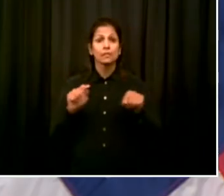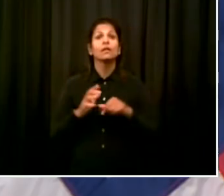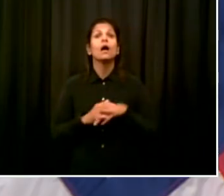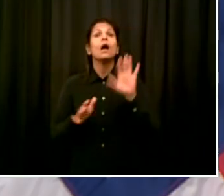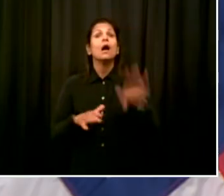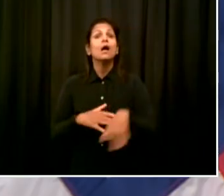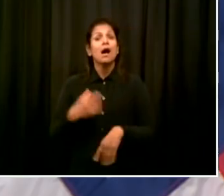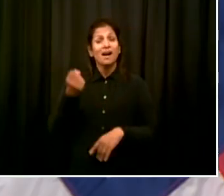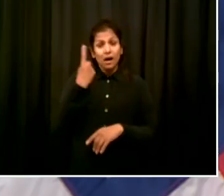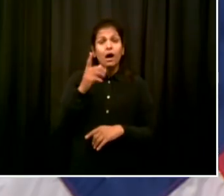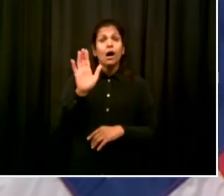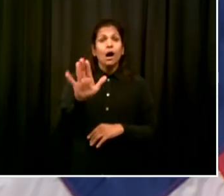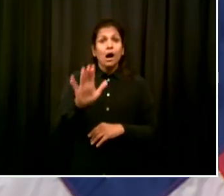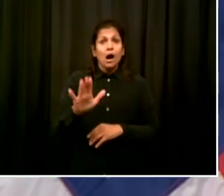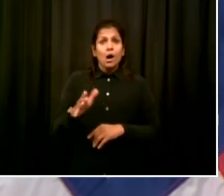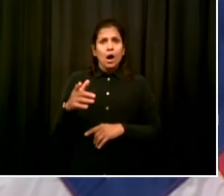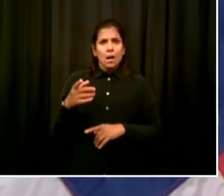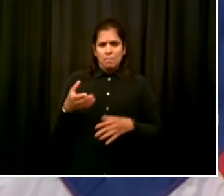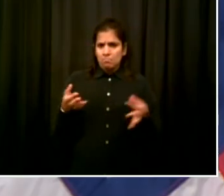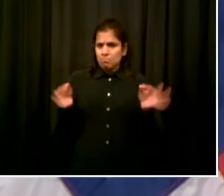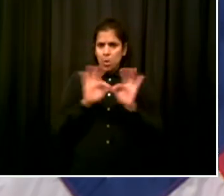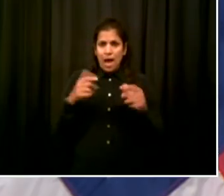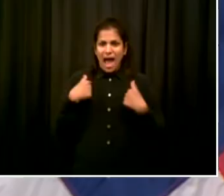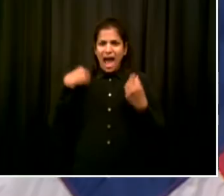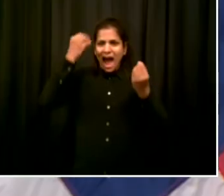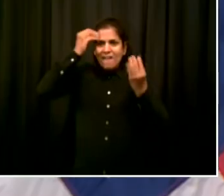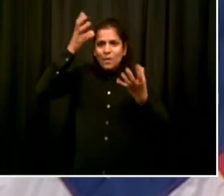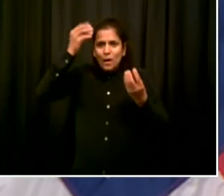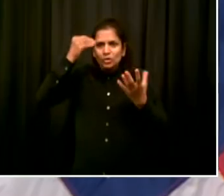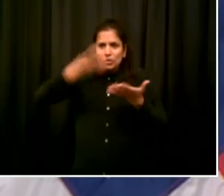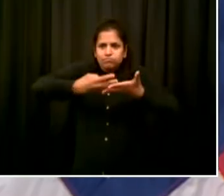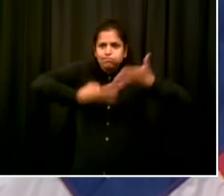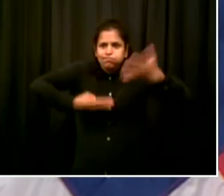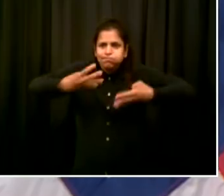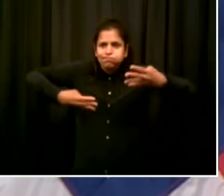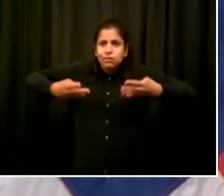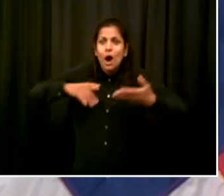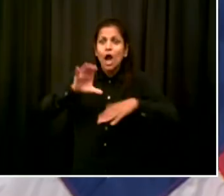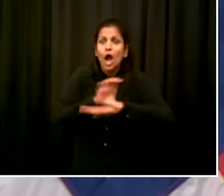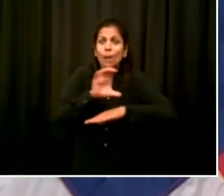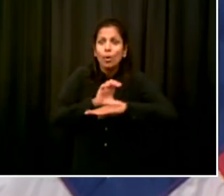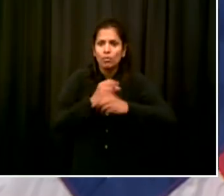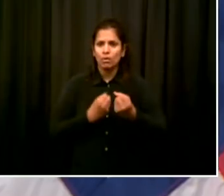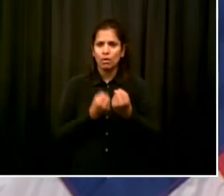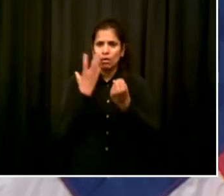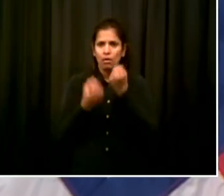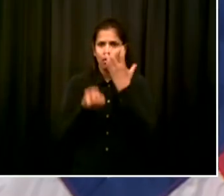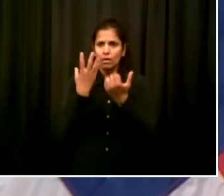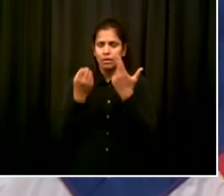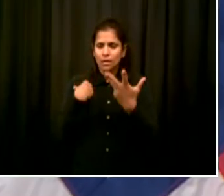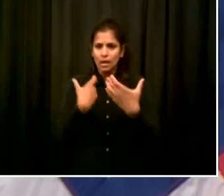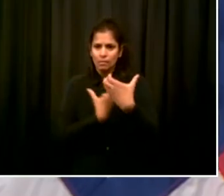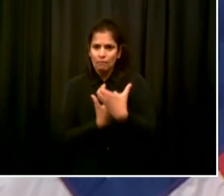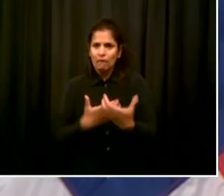STREET BUT JUST TO BEING SHIFTED TO INCREDIBLY SPECIFIC AREAS . INTELLIGENCES THERE WE KNOW